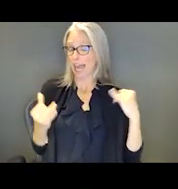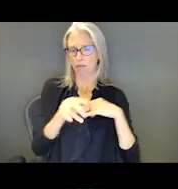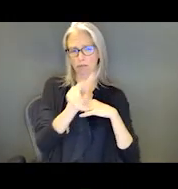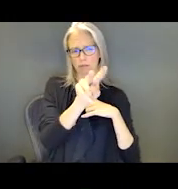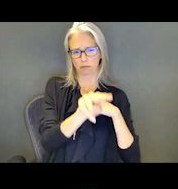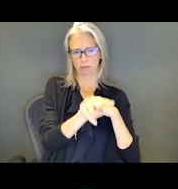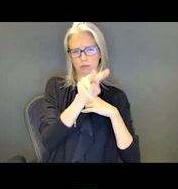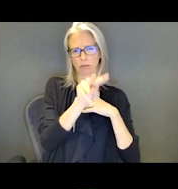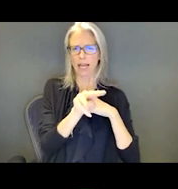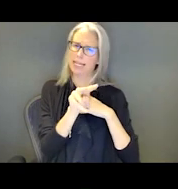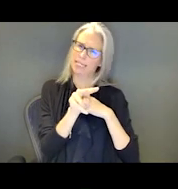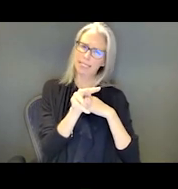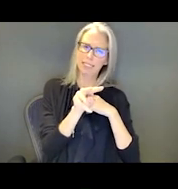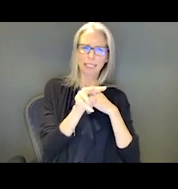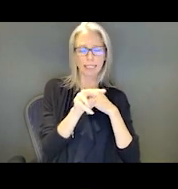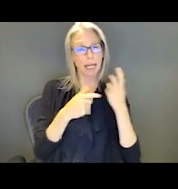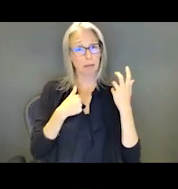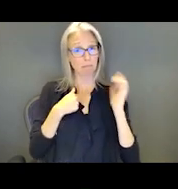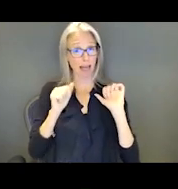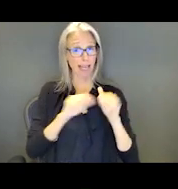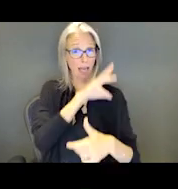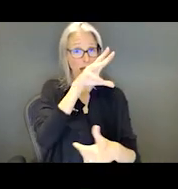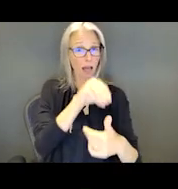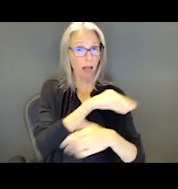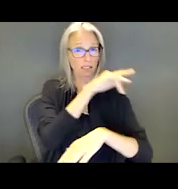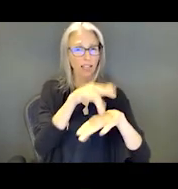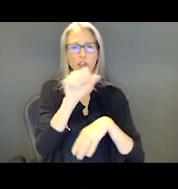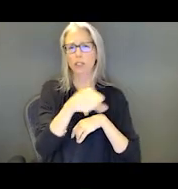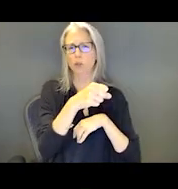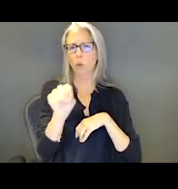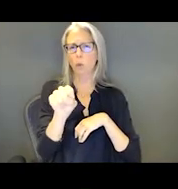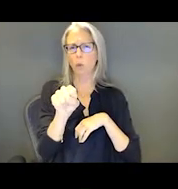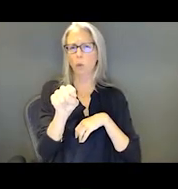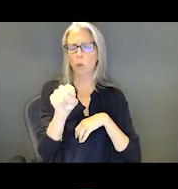Or how the park might actually be experienced with their particular embodiment of space.